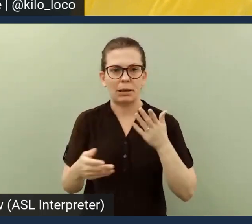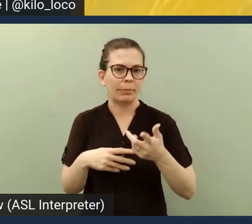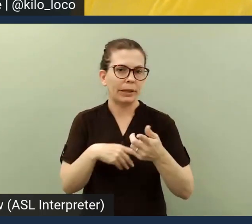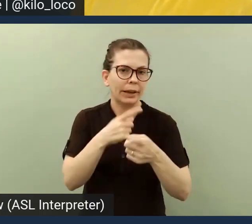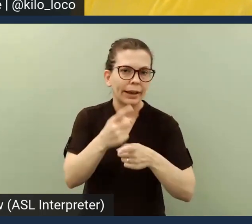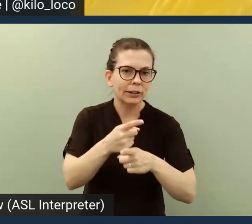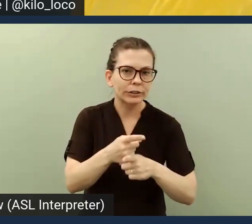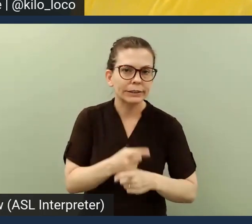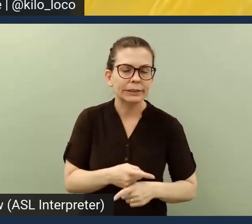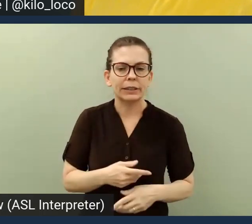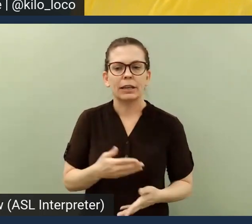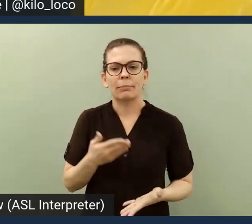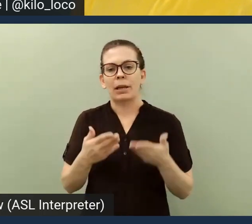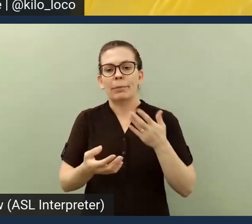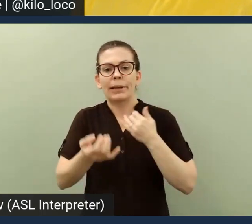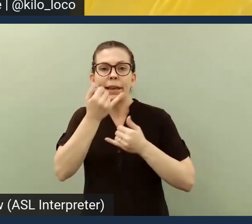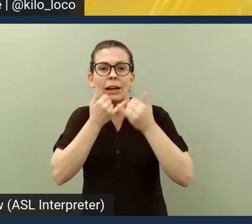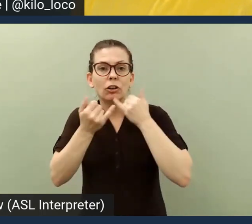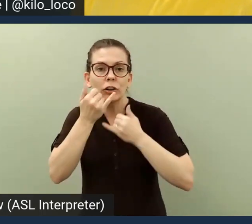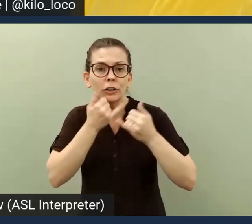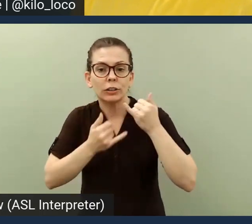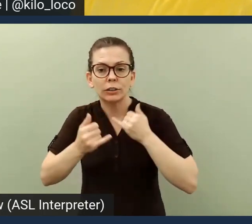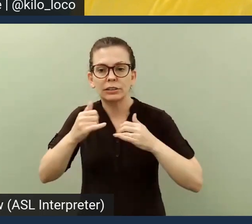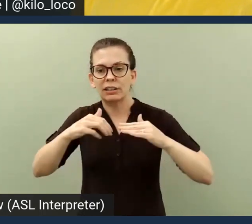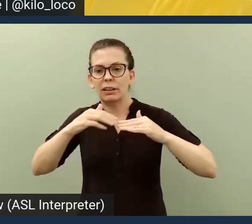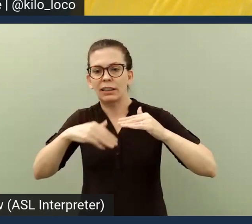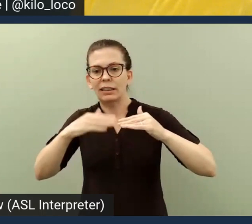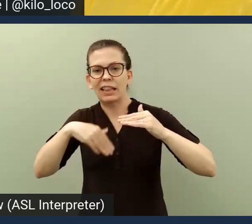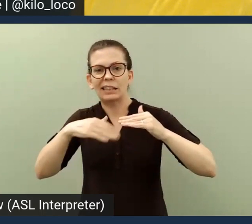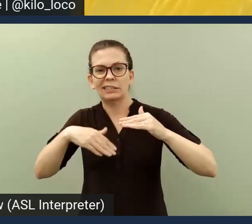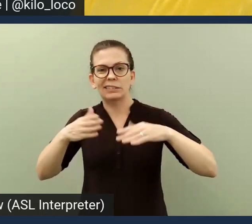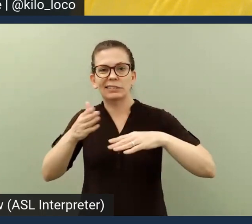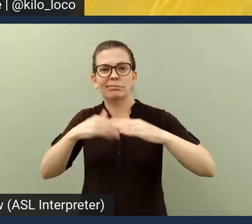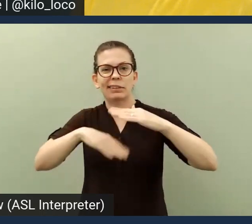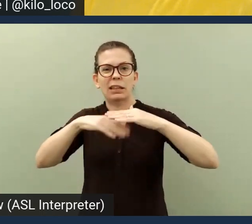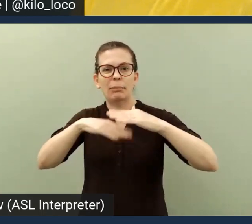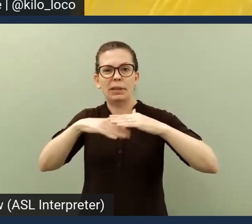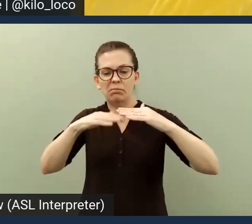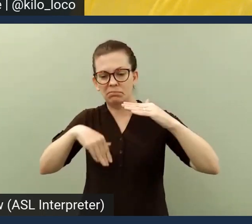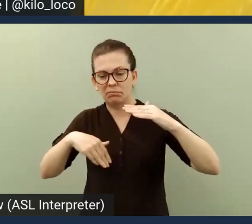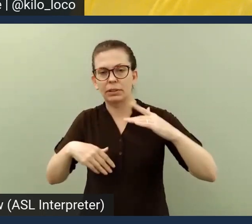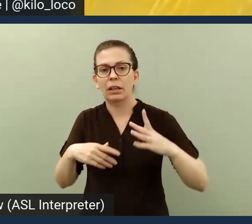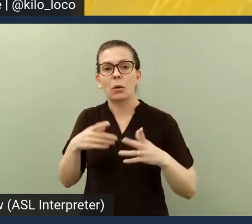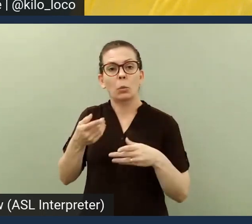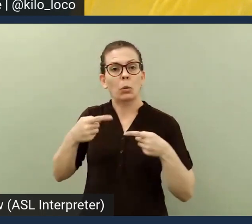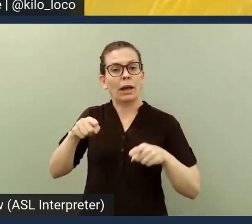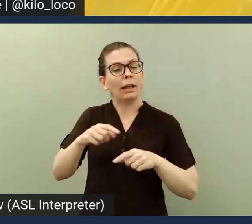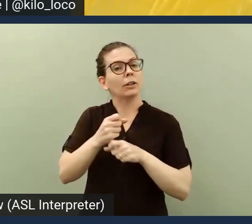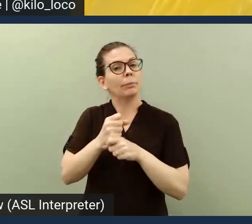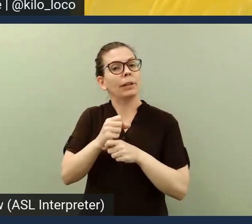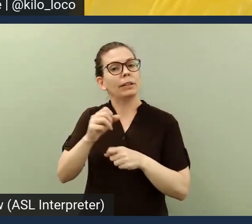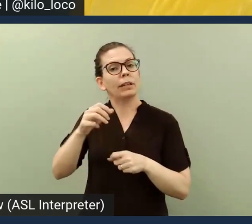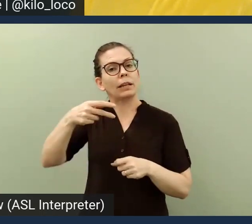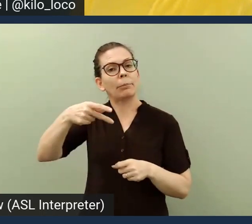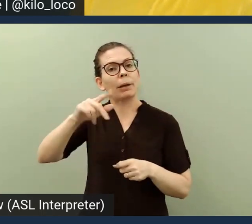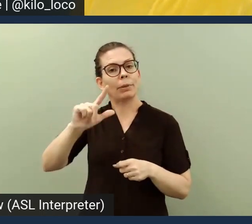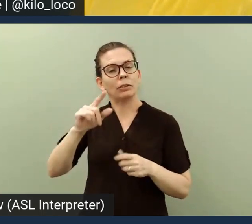you may want errors to be below a certain threshold, and when building out a pipeline, you can define steps in your pipeline